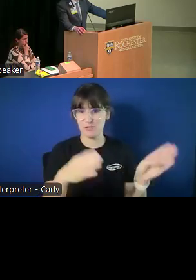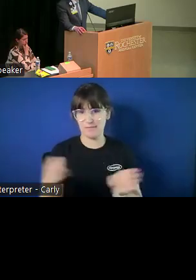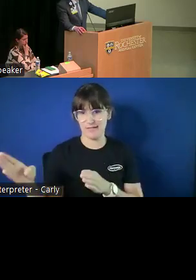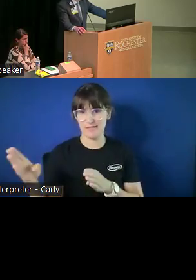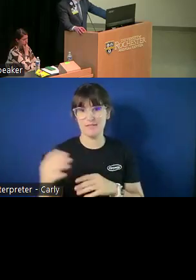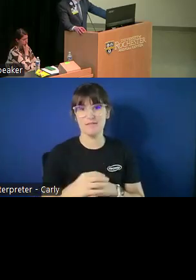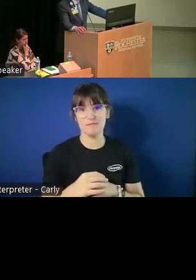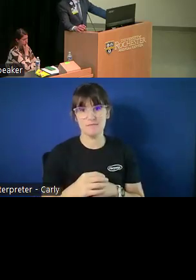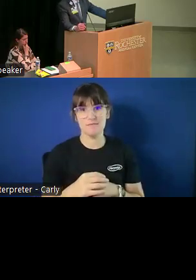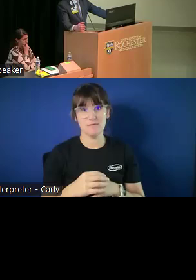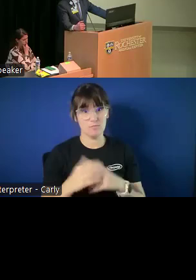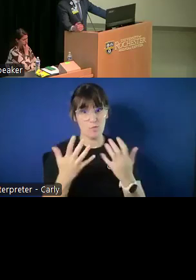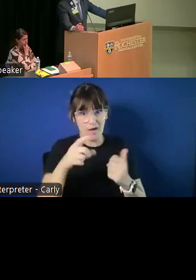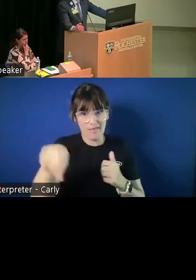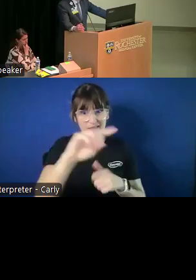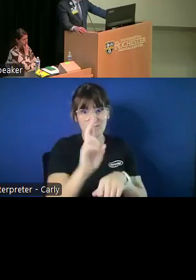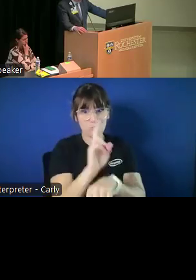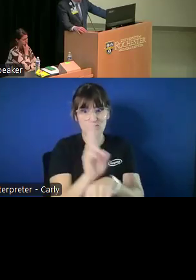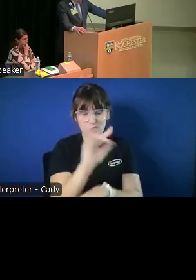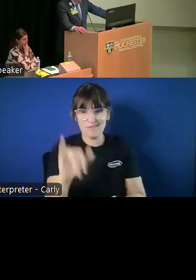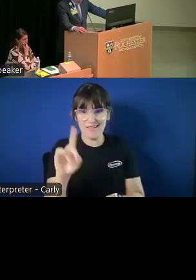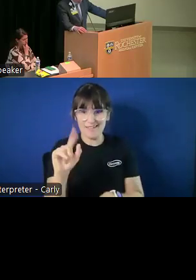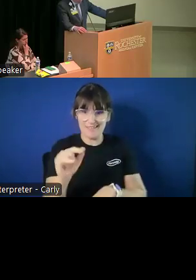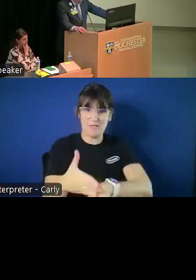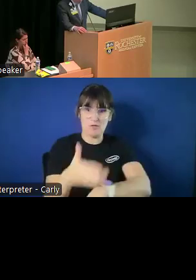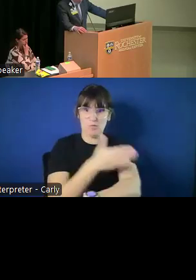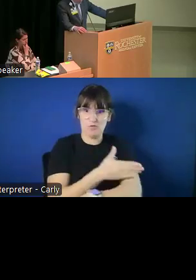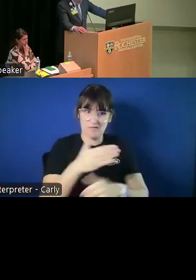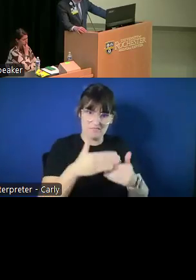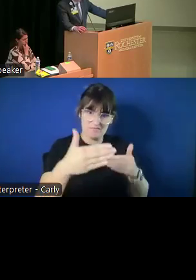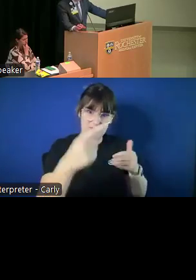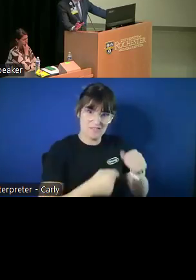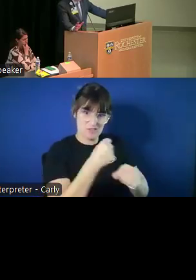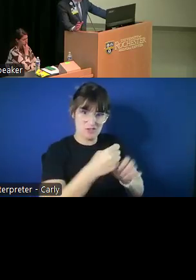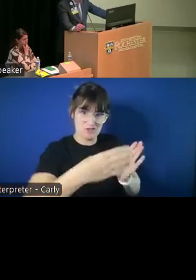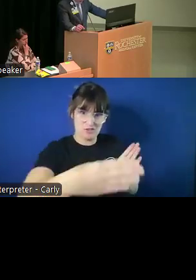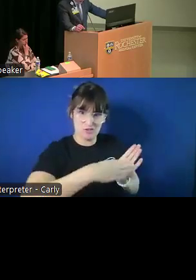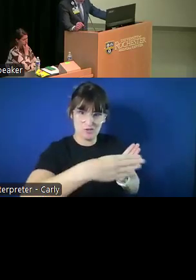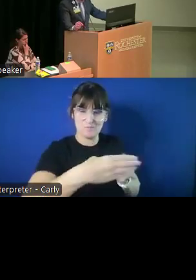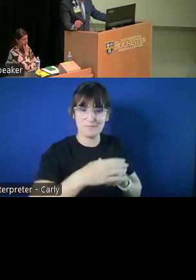areas use the data to to make improvements over the next year and additionally because the WBI is